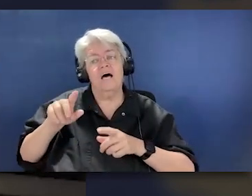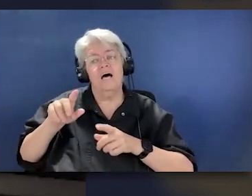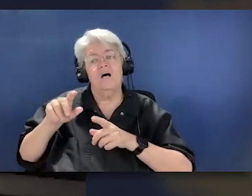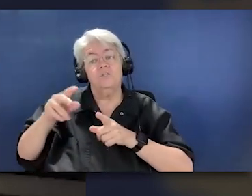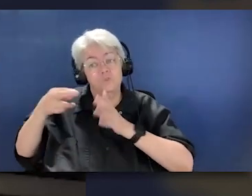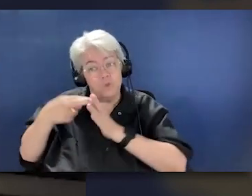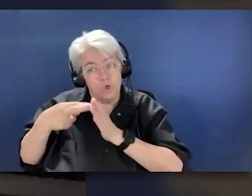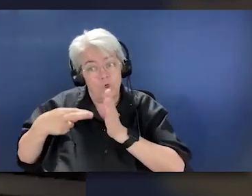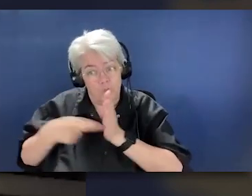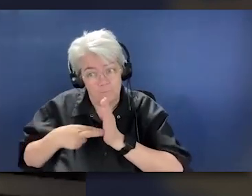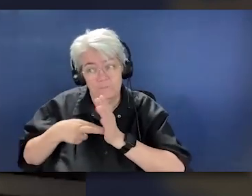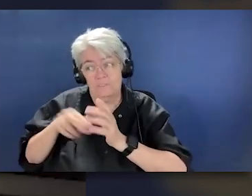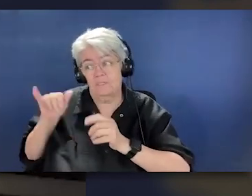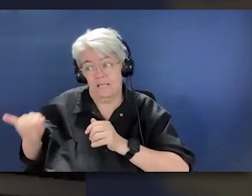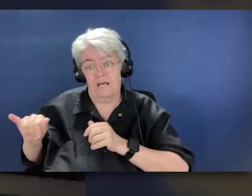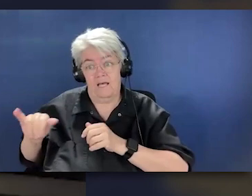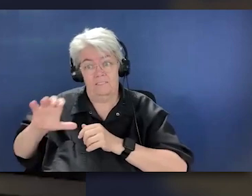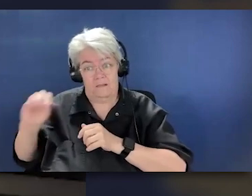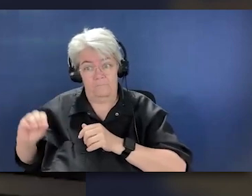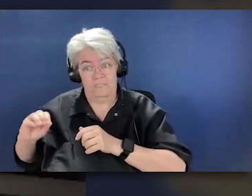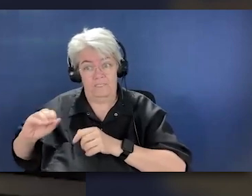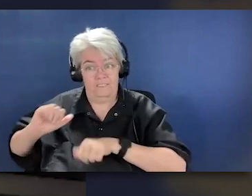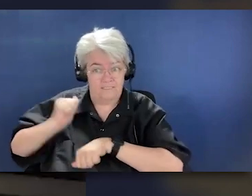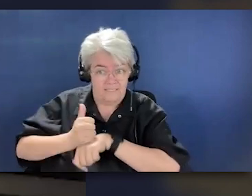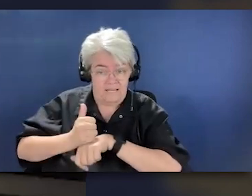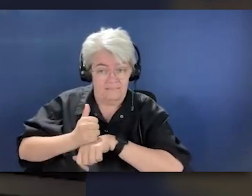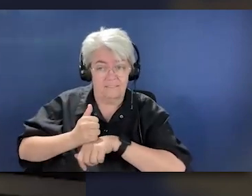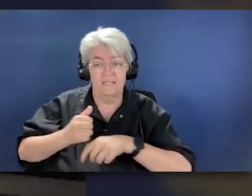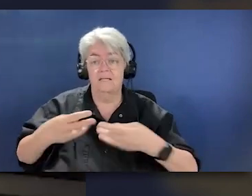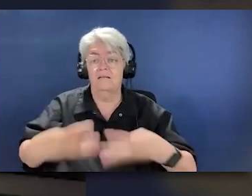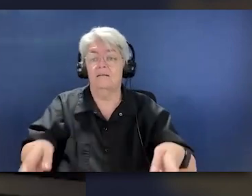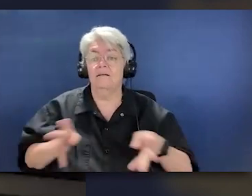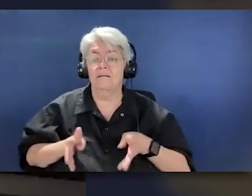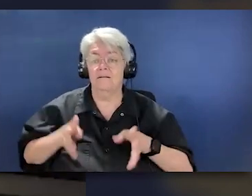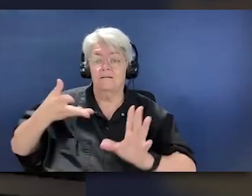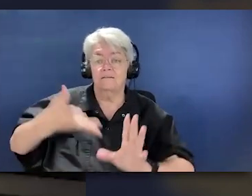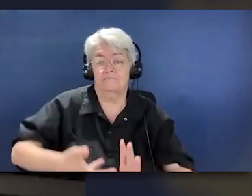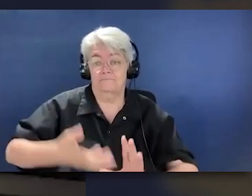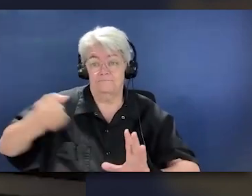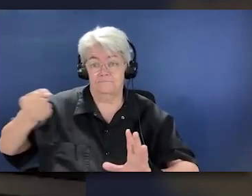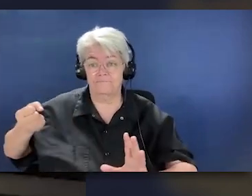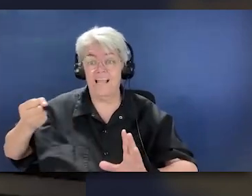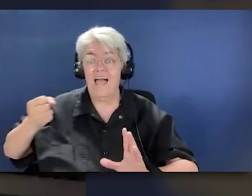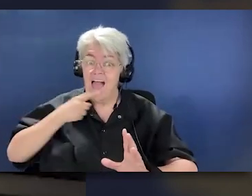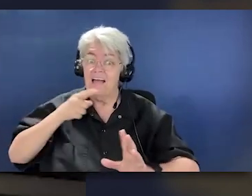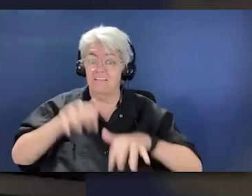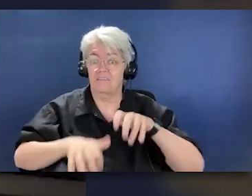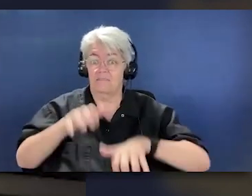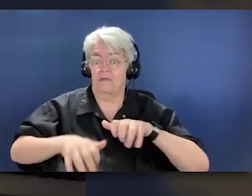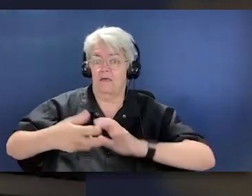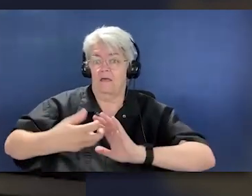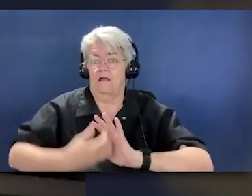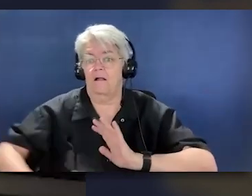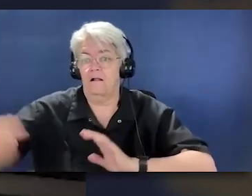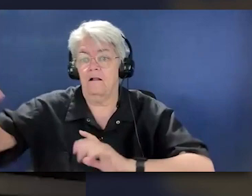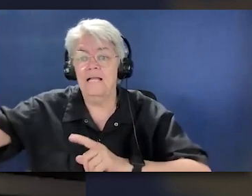set by that vendor, and also their data is being extracted from them, even if our institutions have